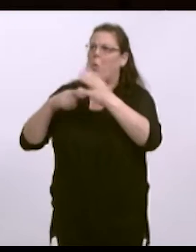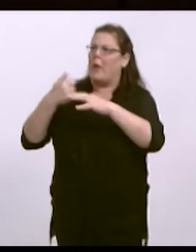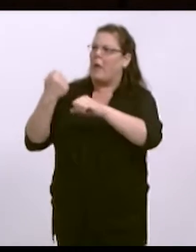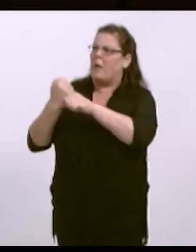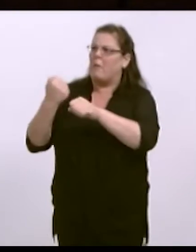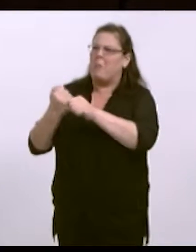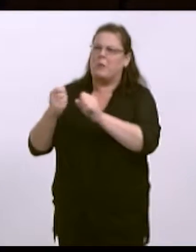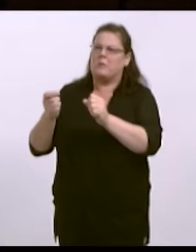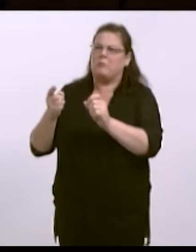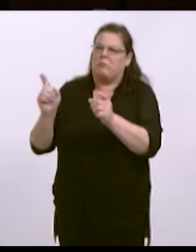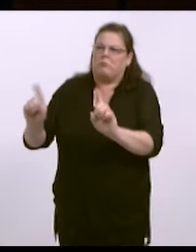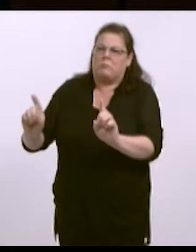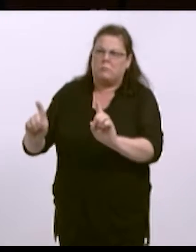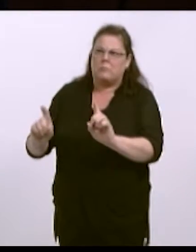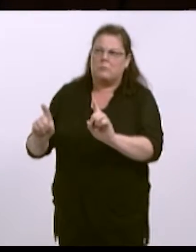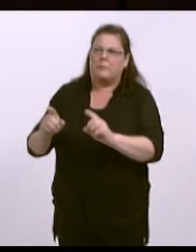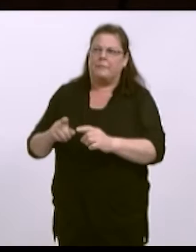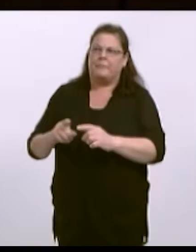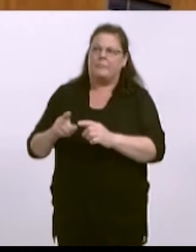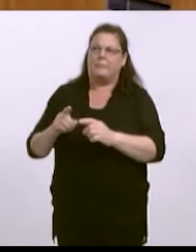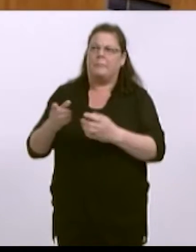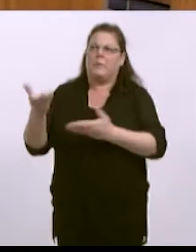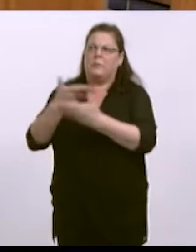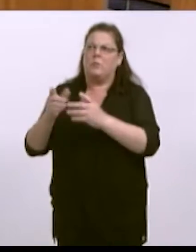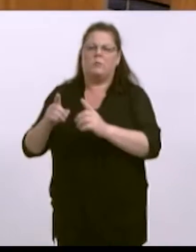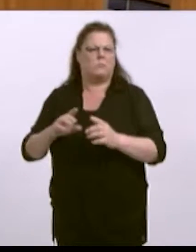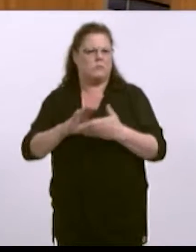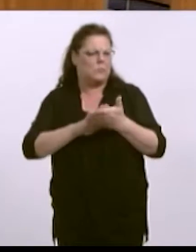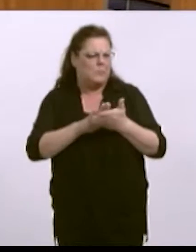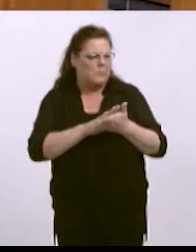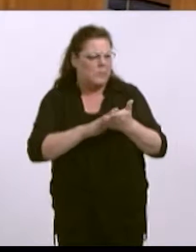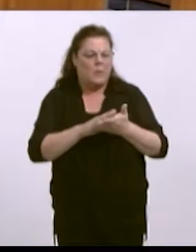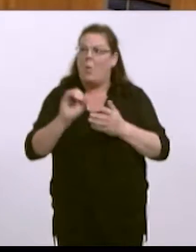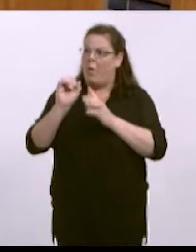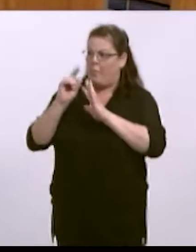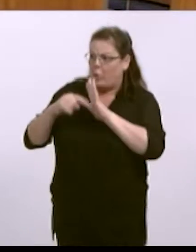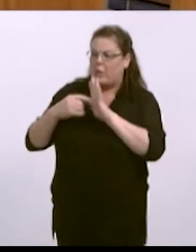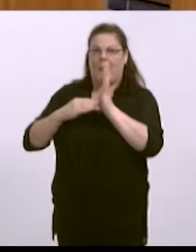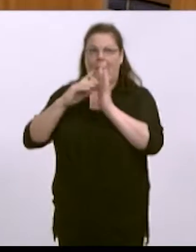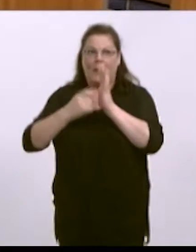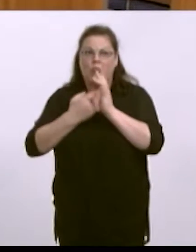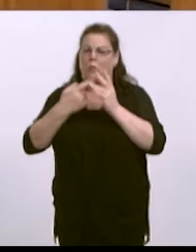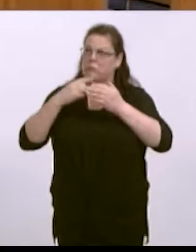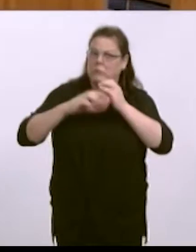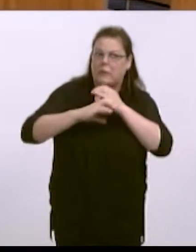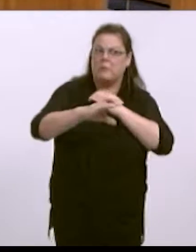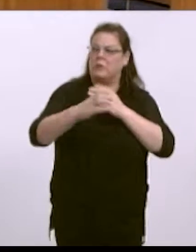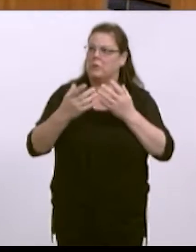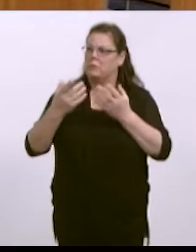with them, in regards to the project going forward. Carwyn Jones: With regard to? Russell George: In regards to the project going forward. Carwyn Jones: As weíve said many times to